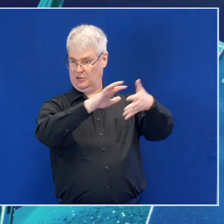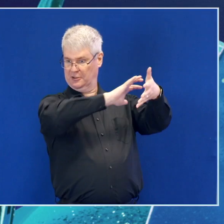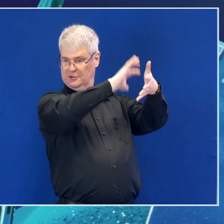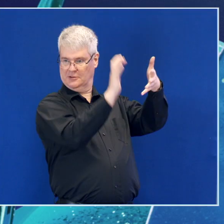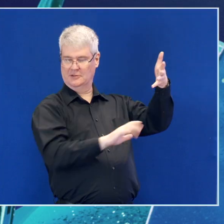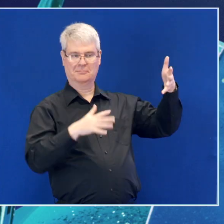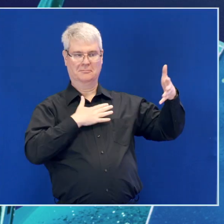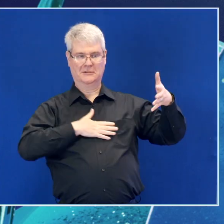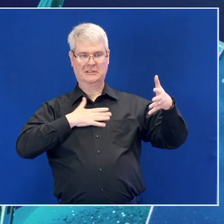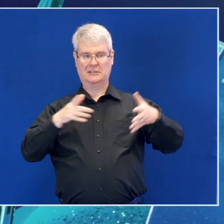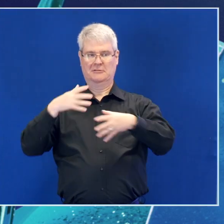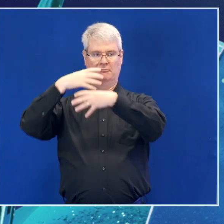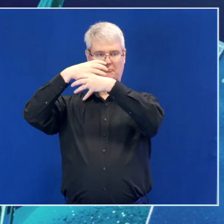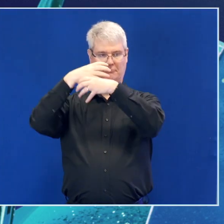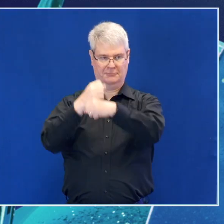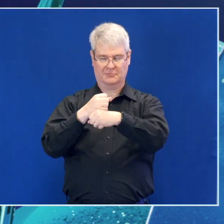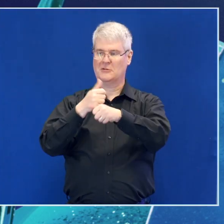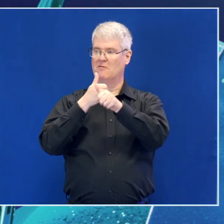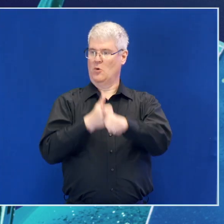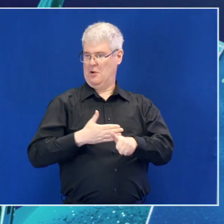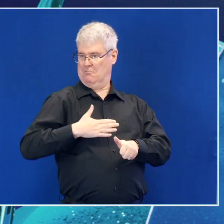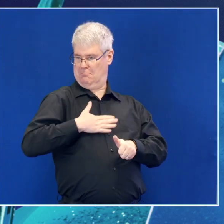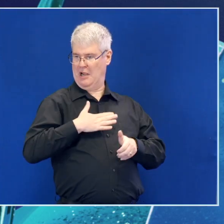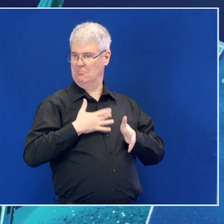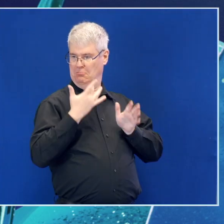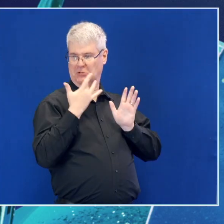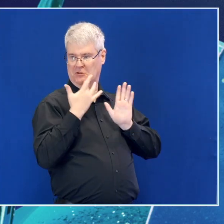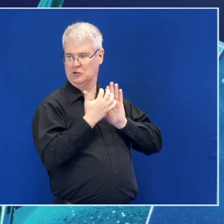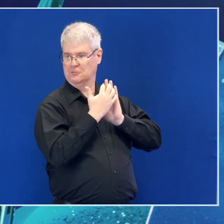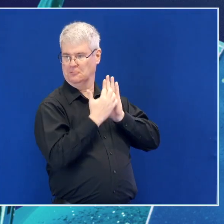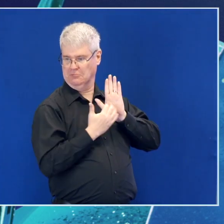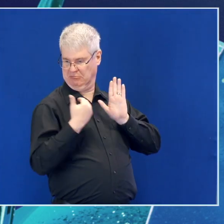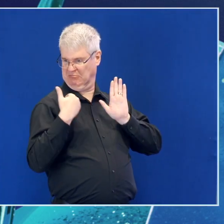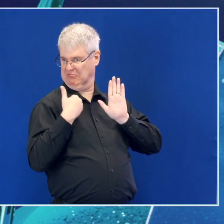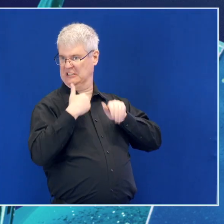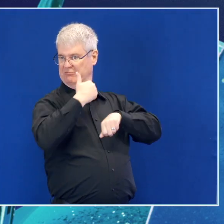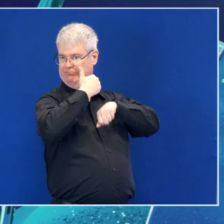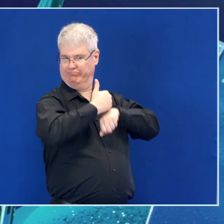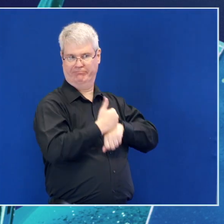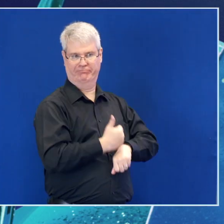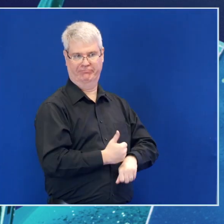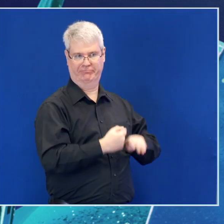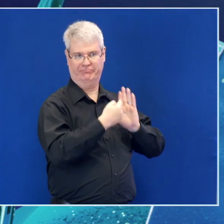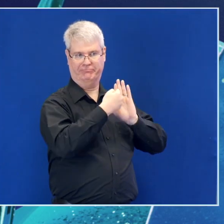on the coaching and template provided in the attached file Email Coaching Example,